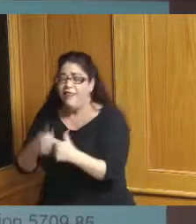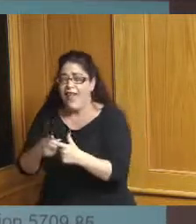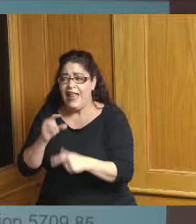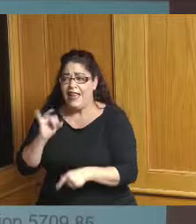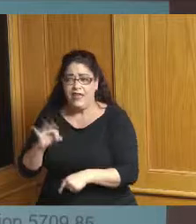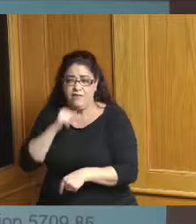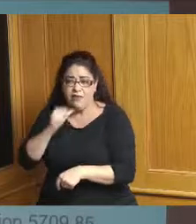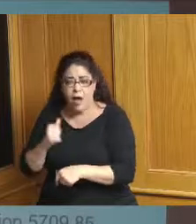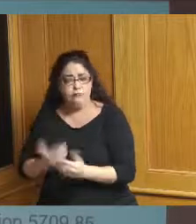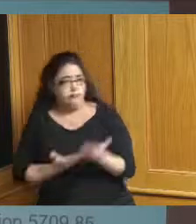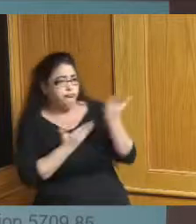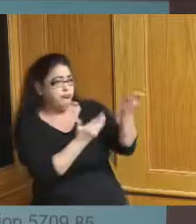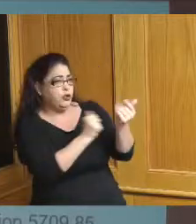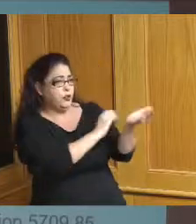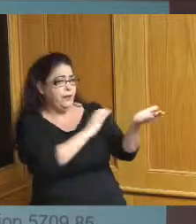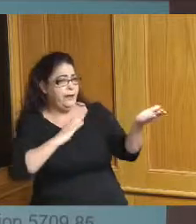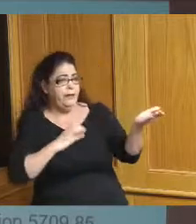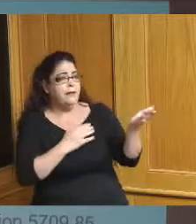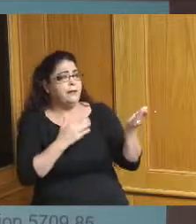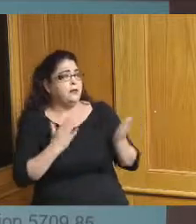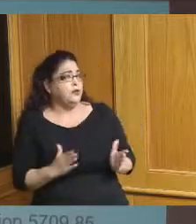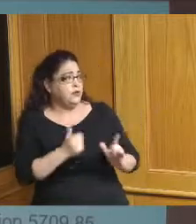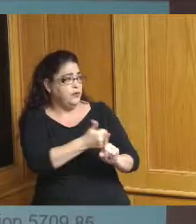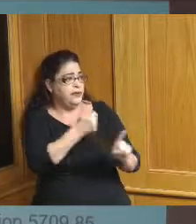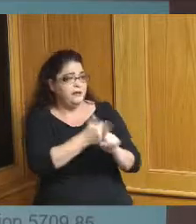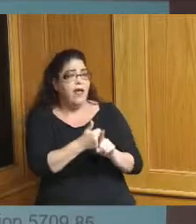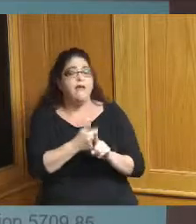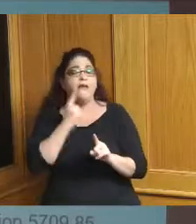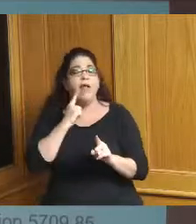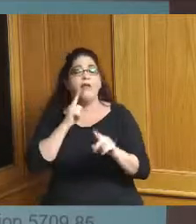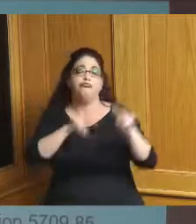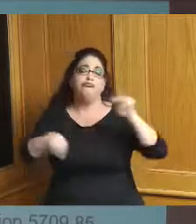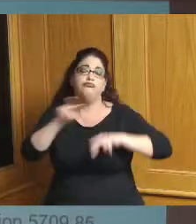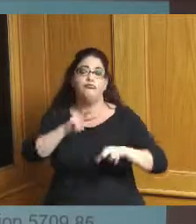make informed decisions about whether continue these tax incentives there's a section the Ohio